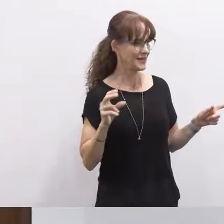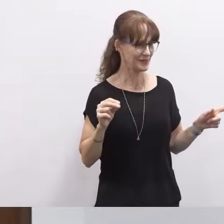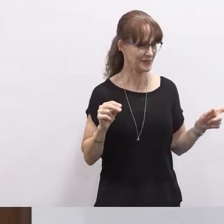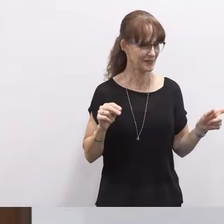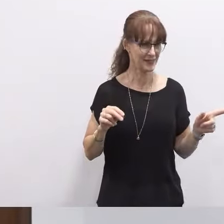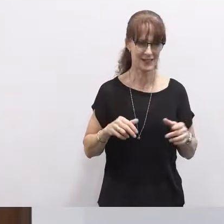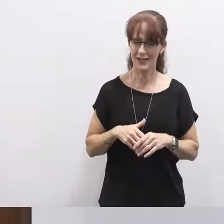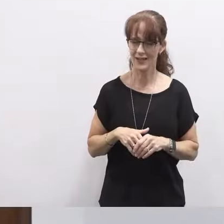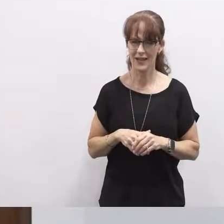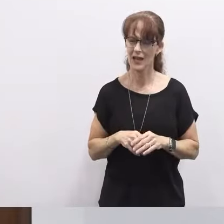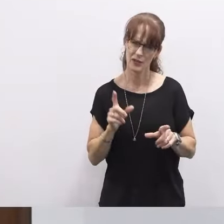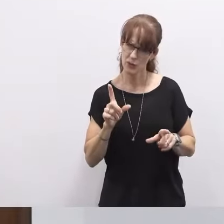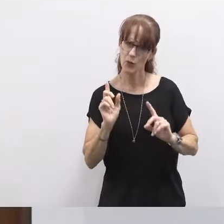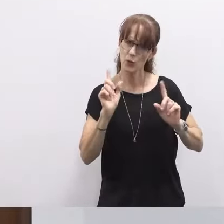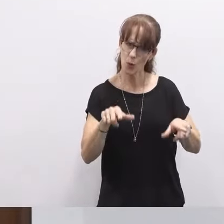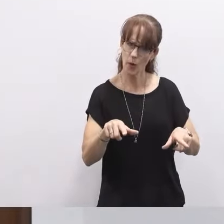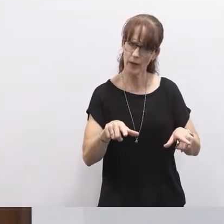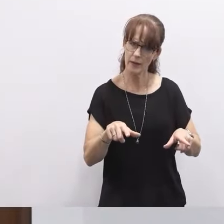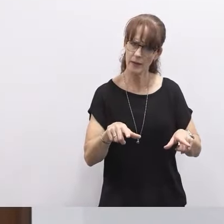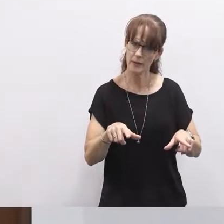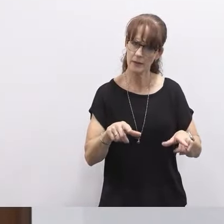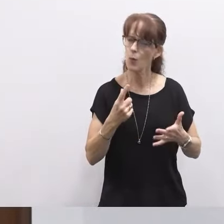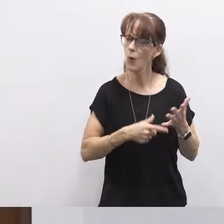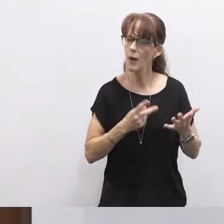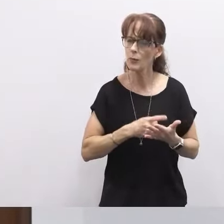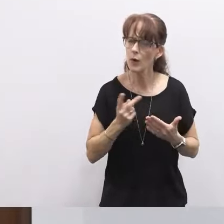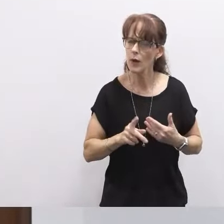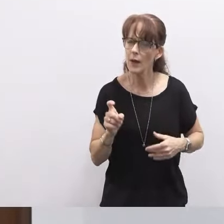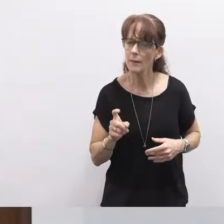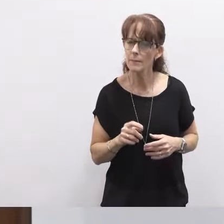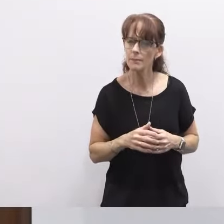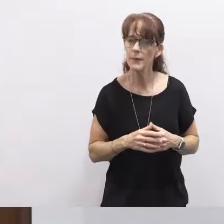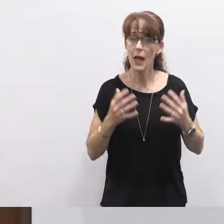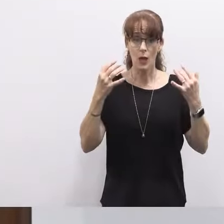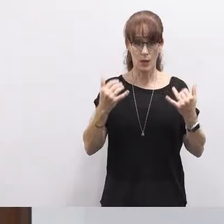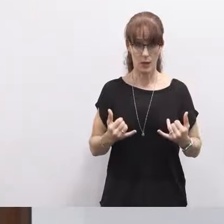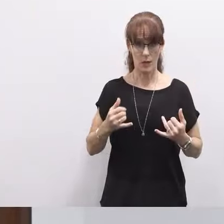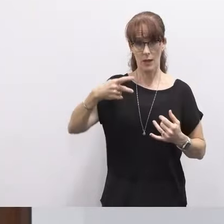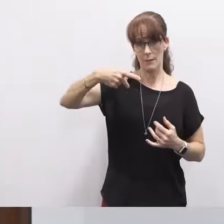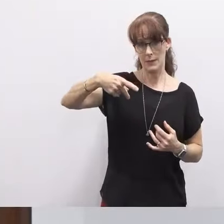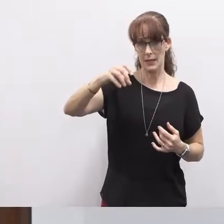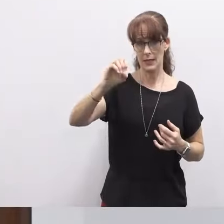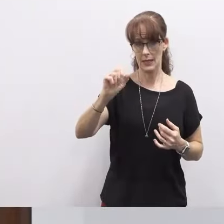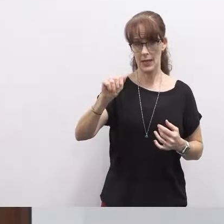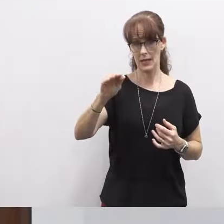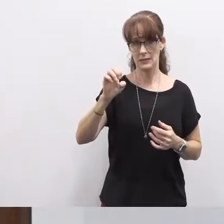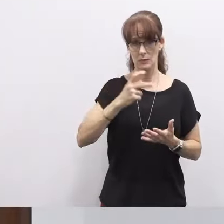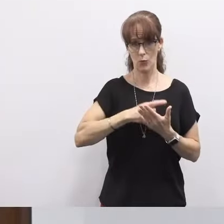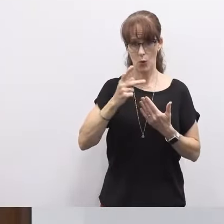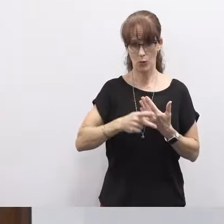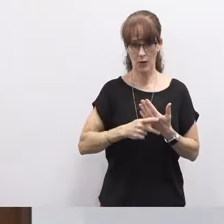Tell me about you're going into the, what program? I'm currently in the Peace Program at Millikan. - Okay. And you've been in that program